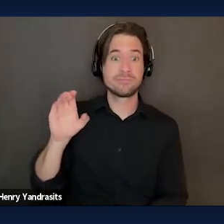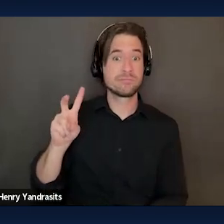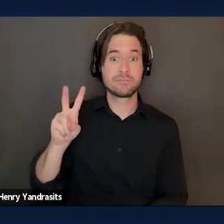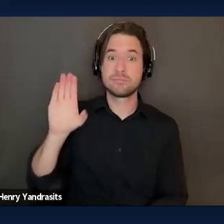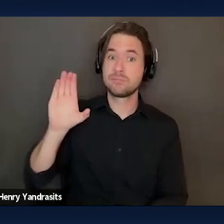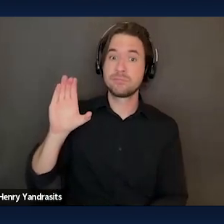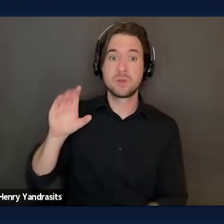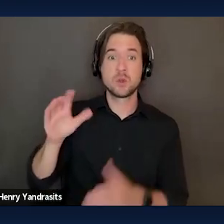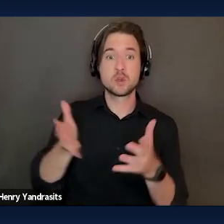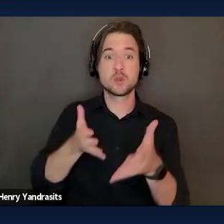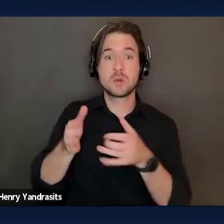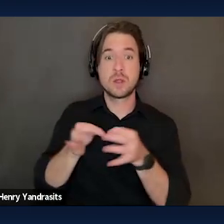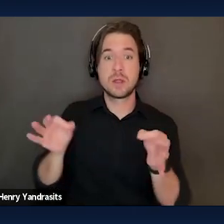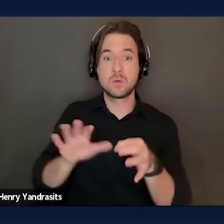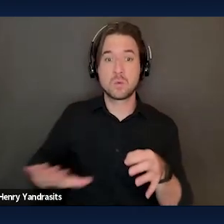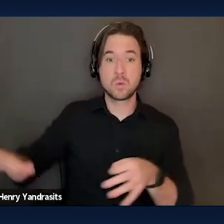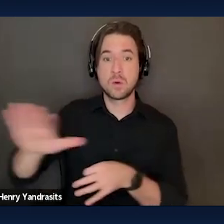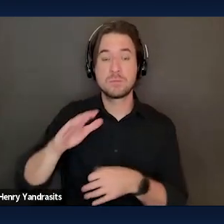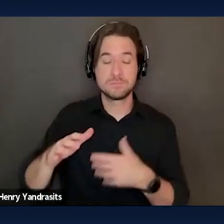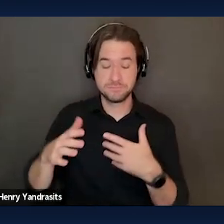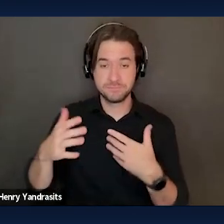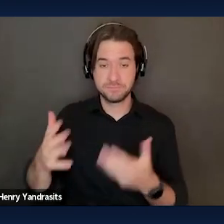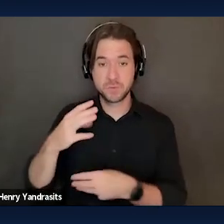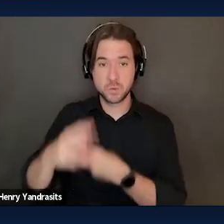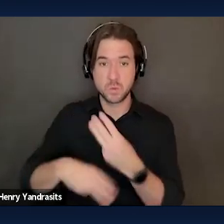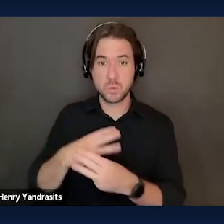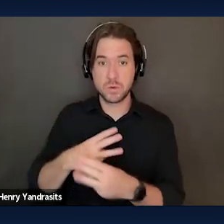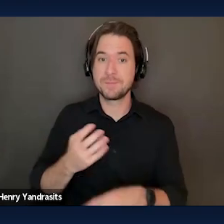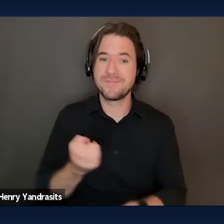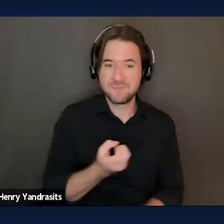And very few of them are actually mentioned in the medical literature.